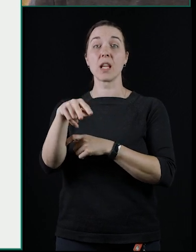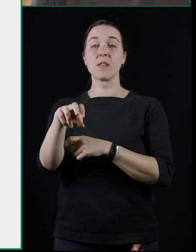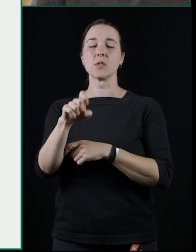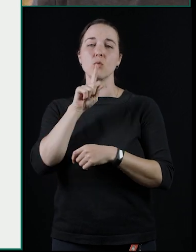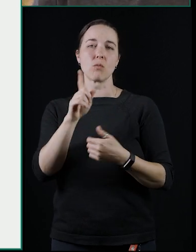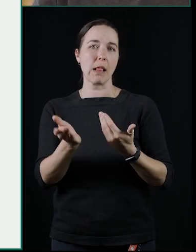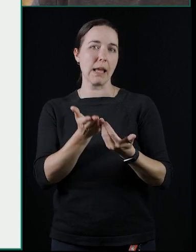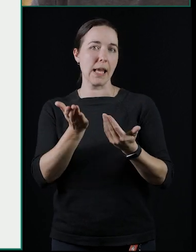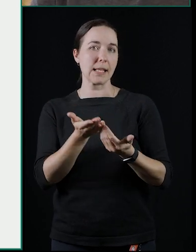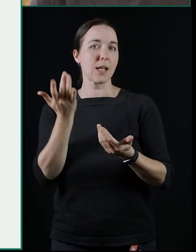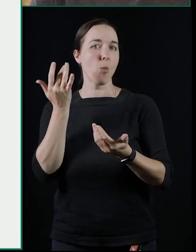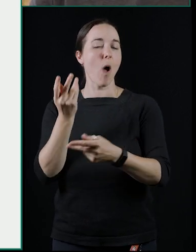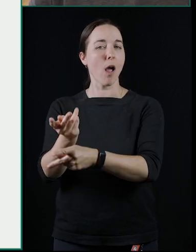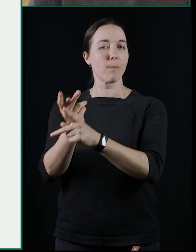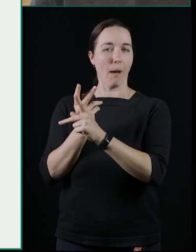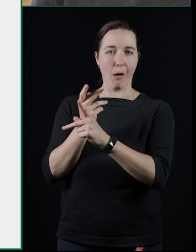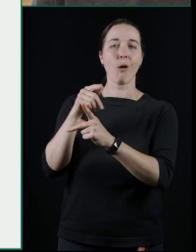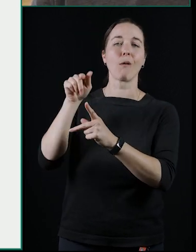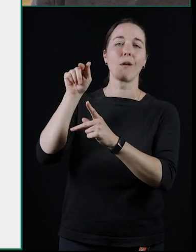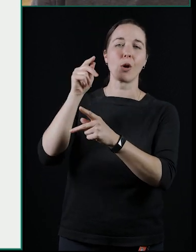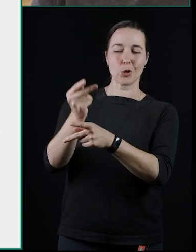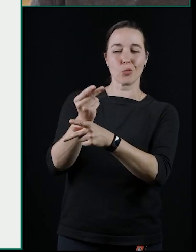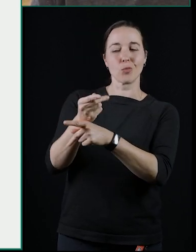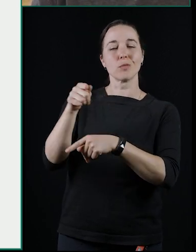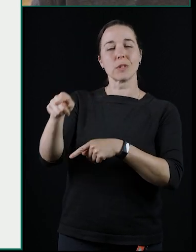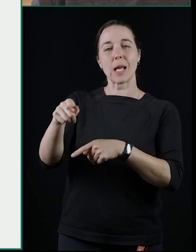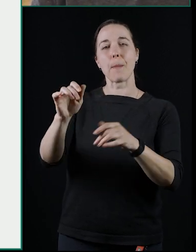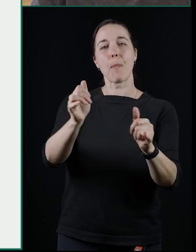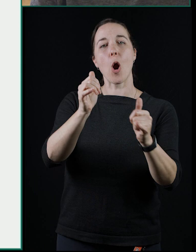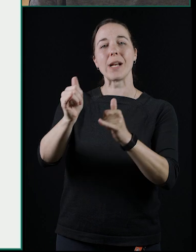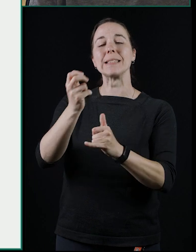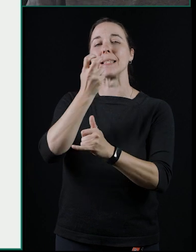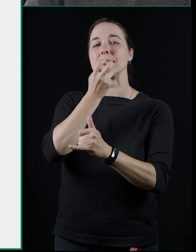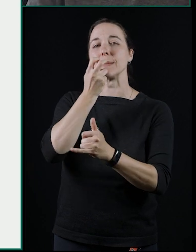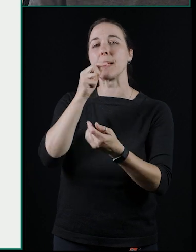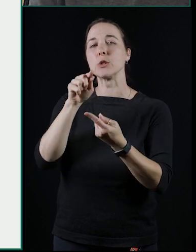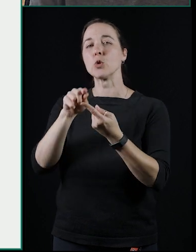by leveraging Party's speech to text transcription feature.